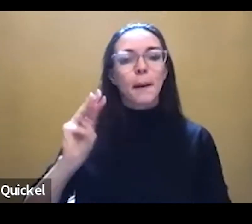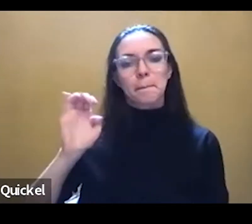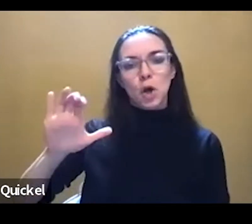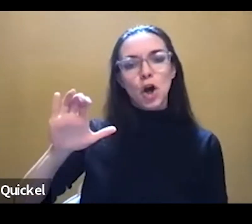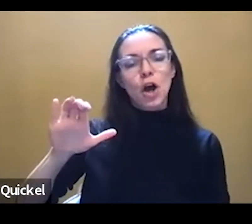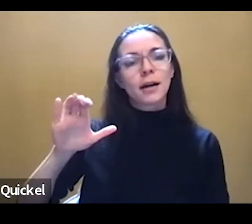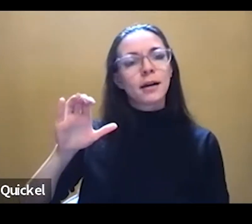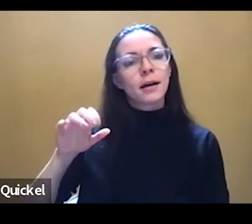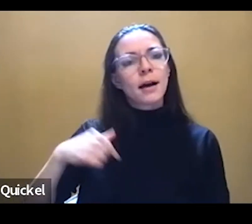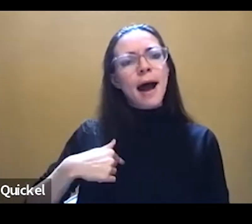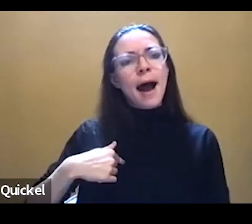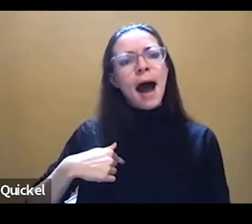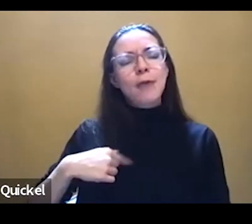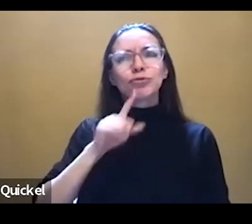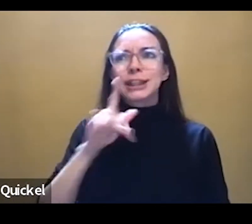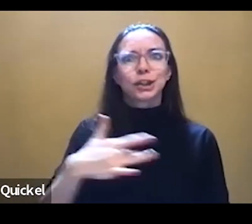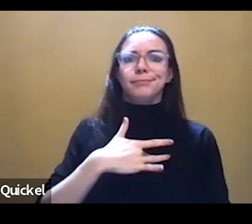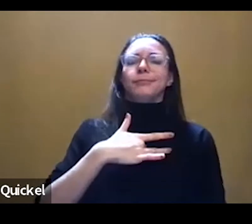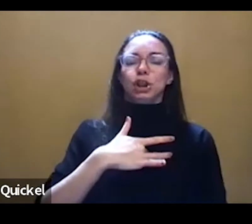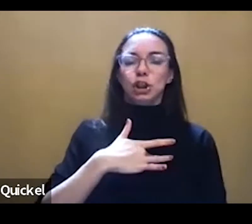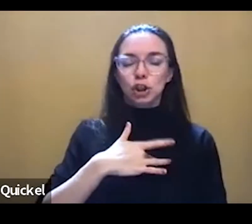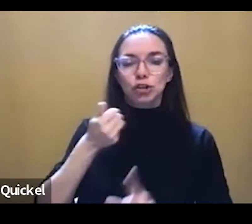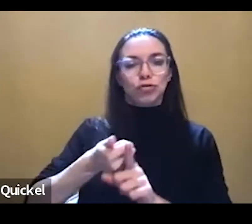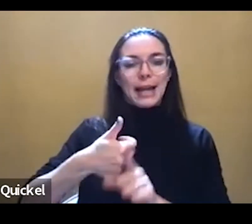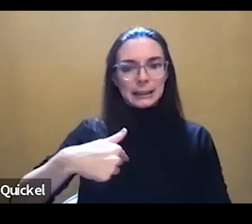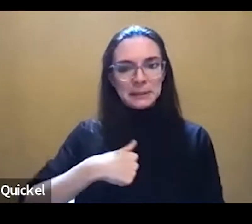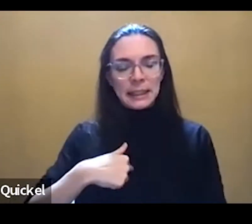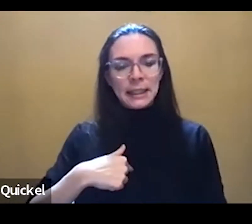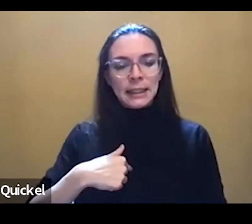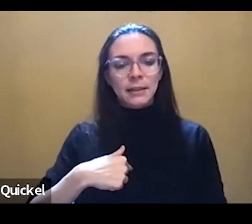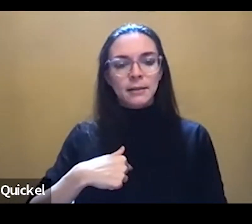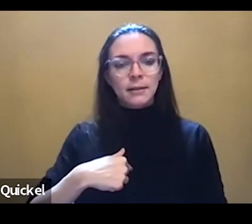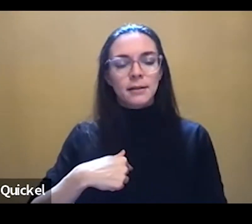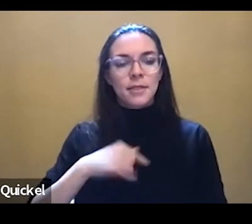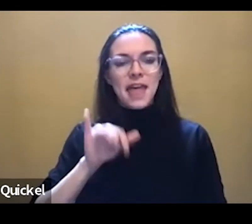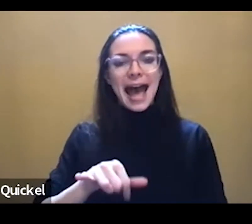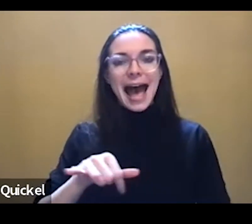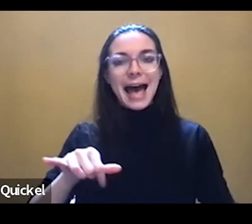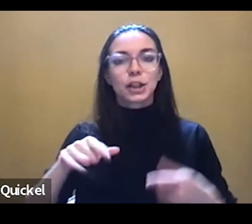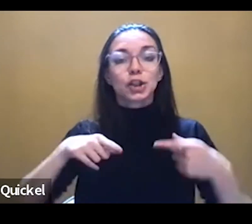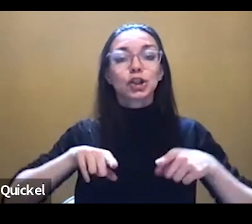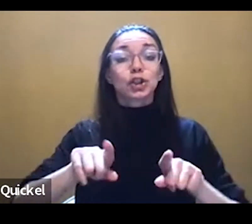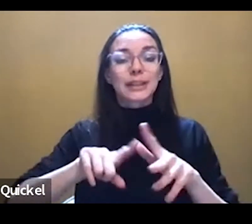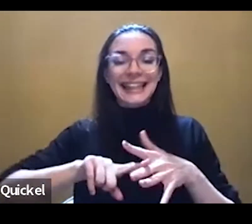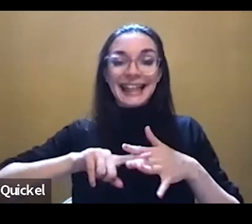it just strikes me that during the initial